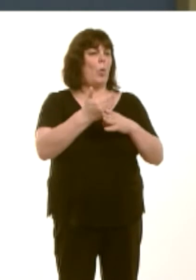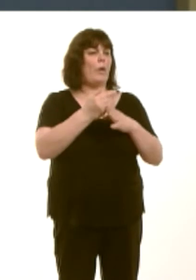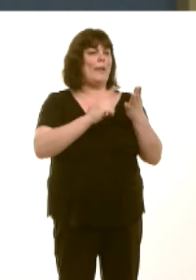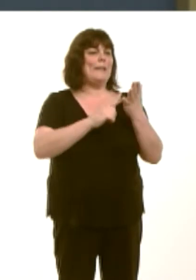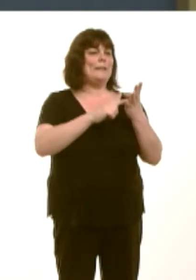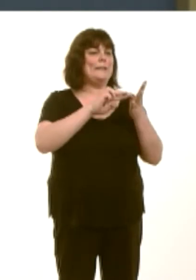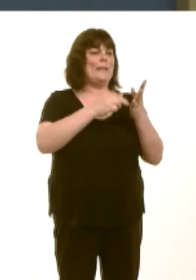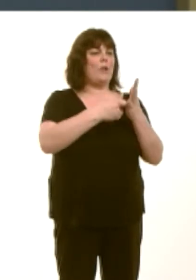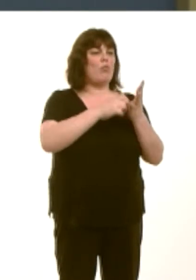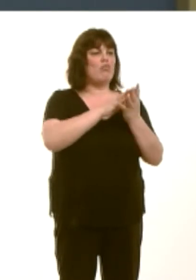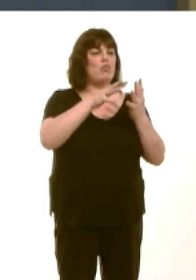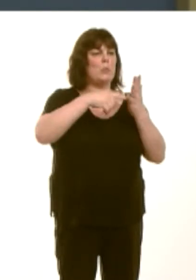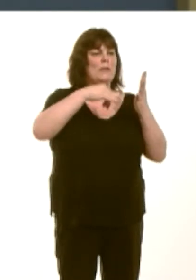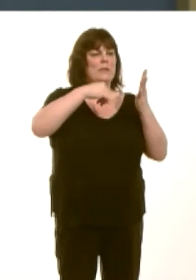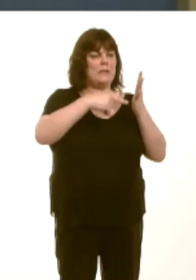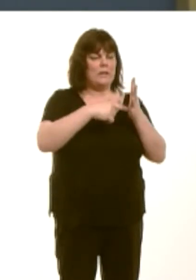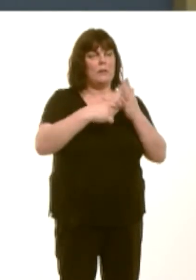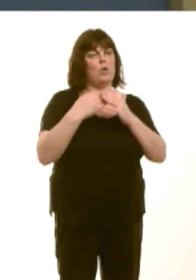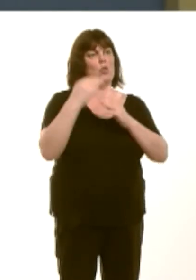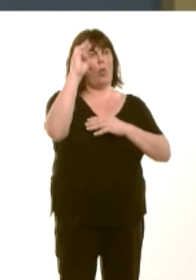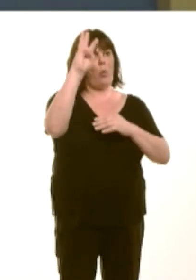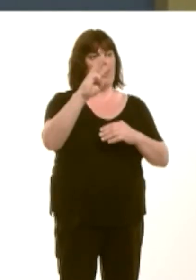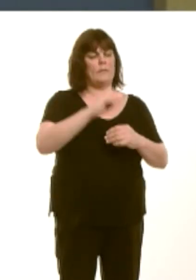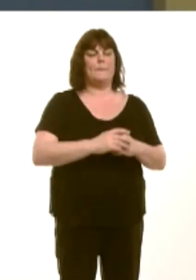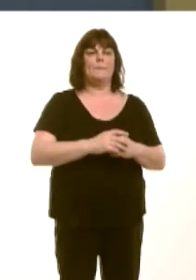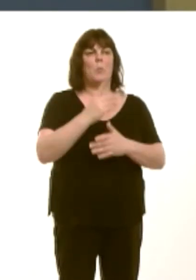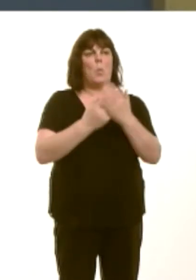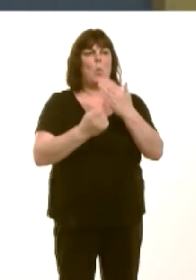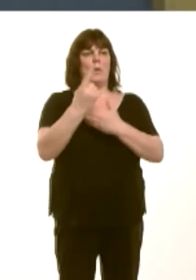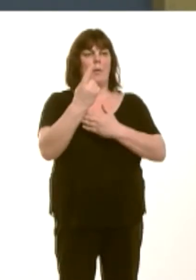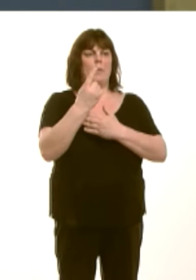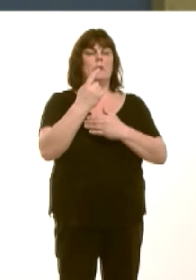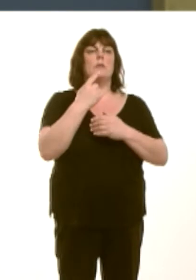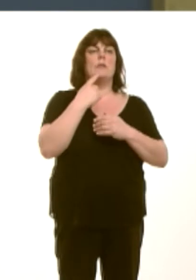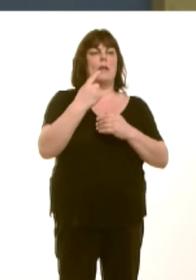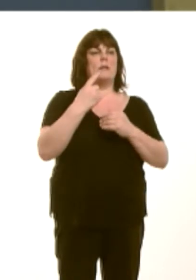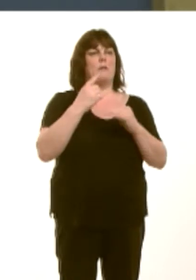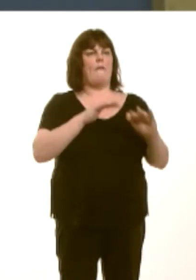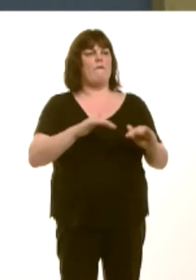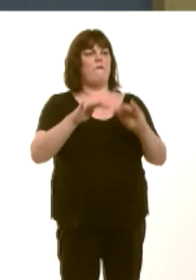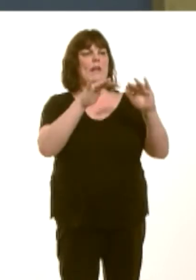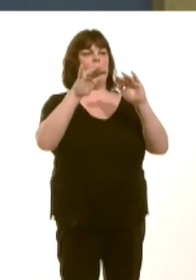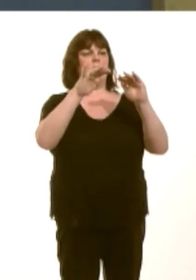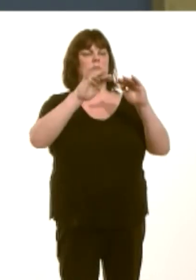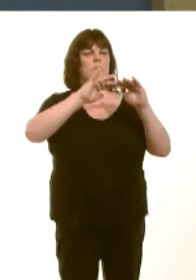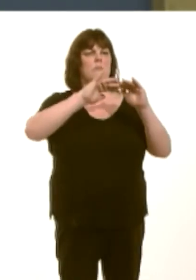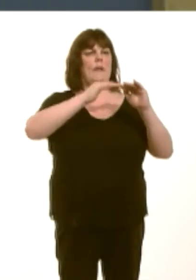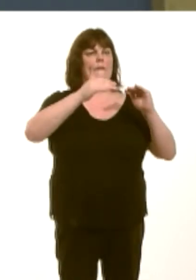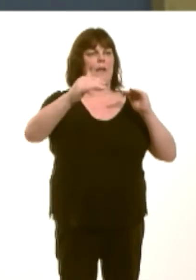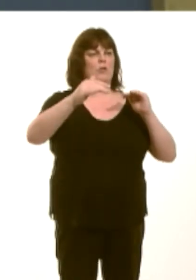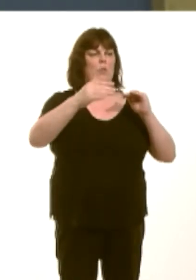in north Wales, where council flood-alleviation work led to an important trout river being